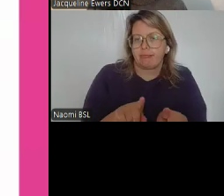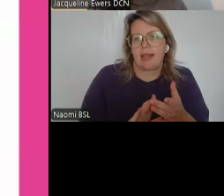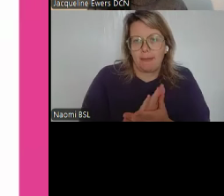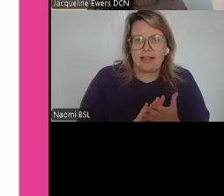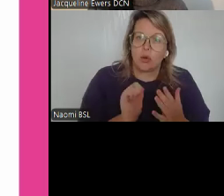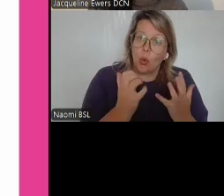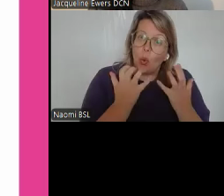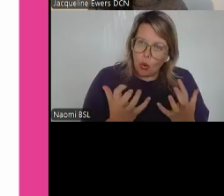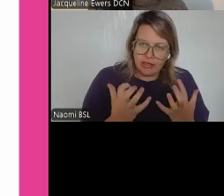or customer base.